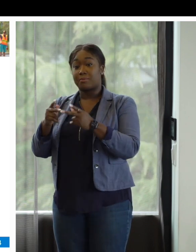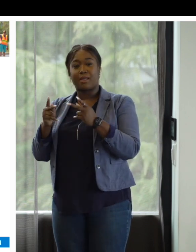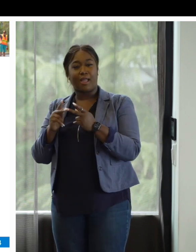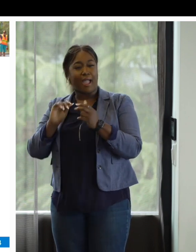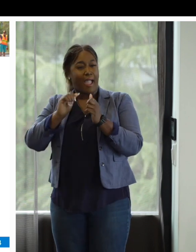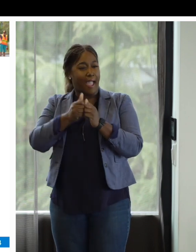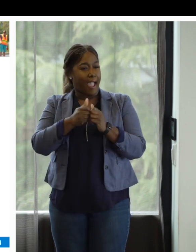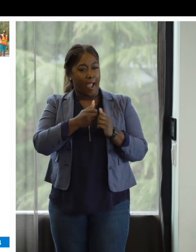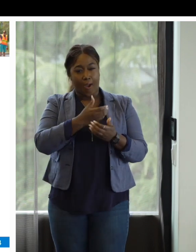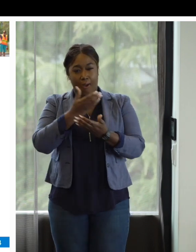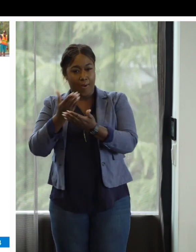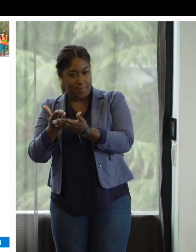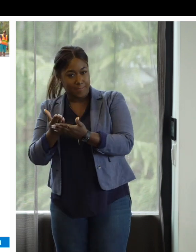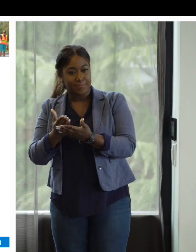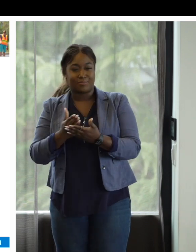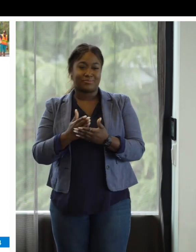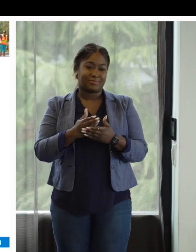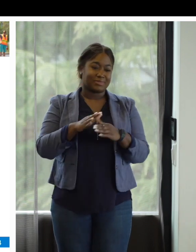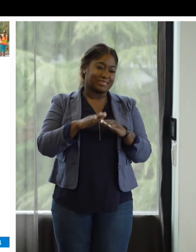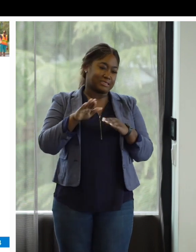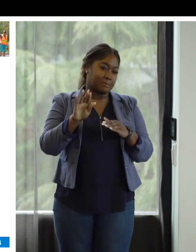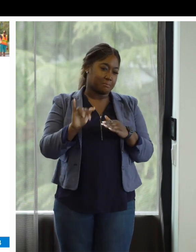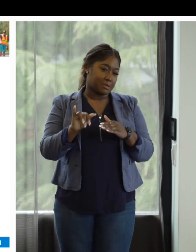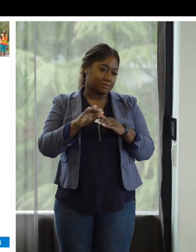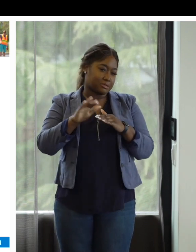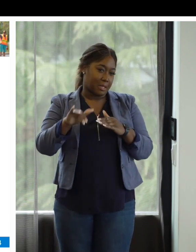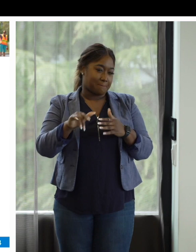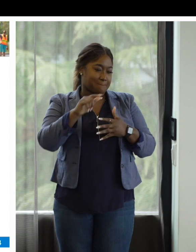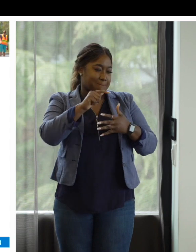What is the step by step directions, not just door to